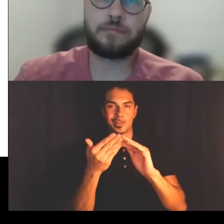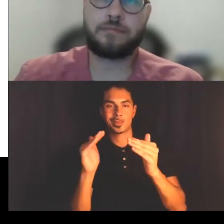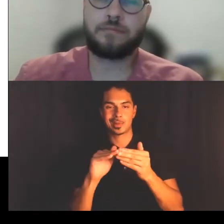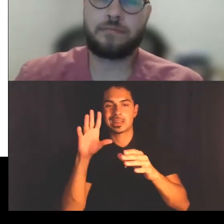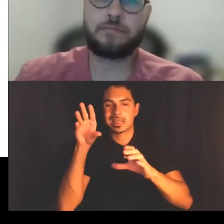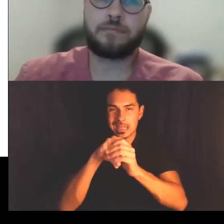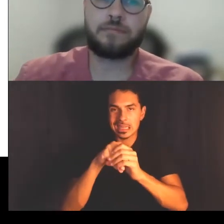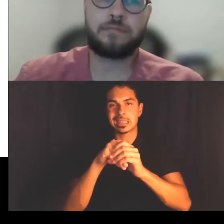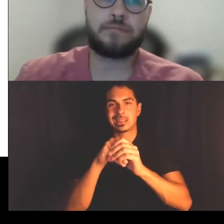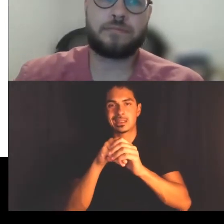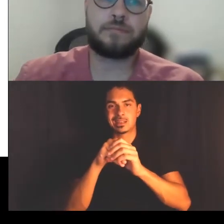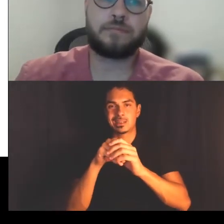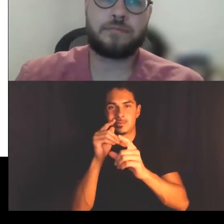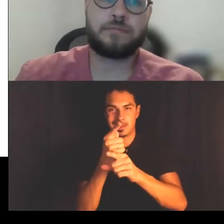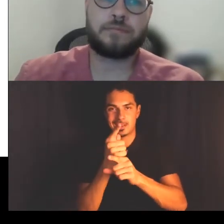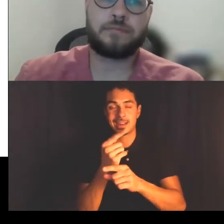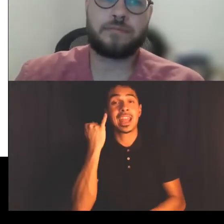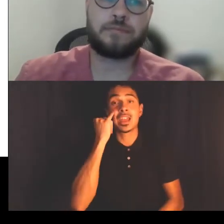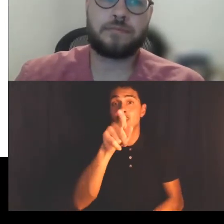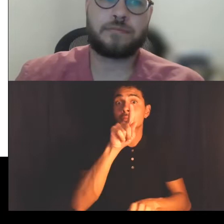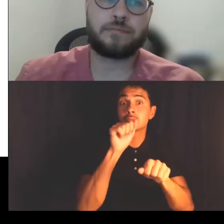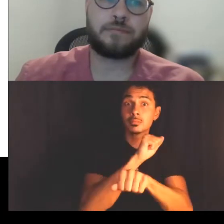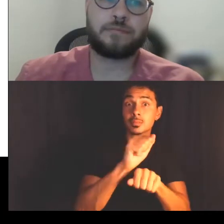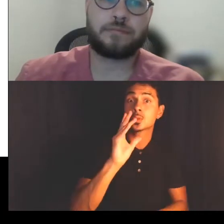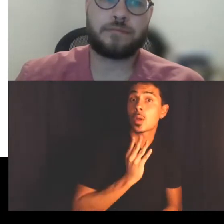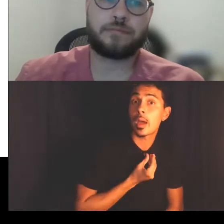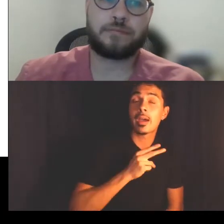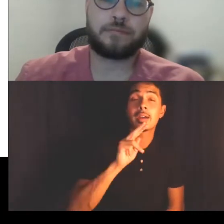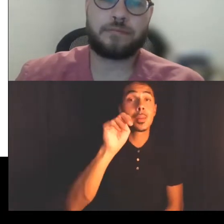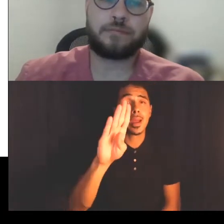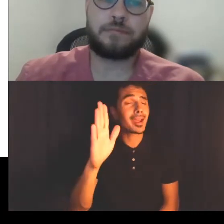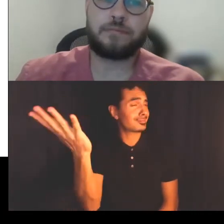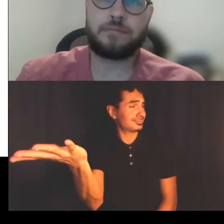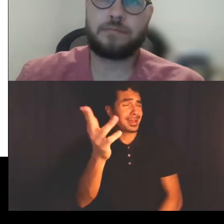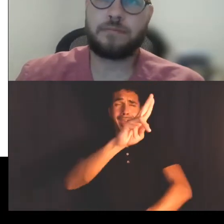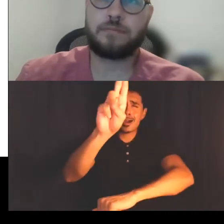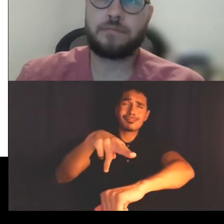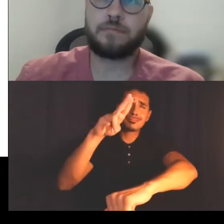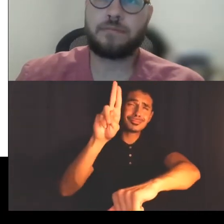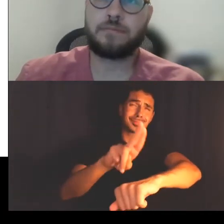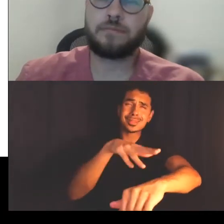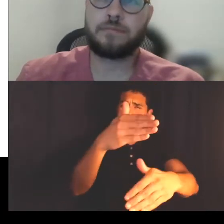like you are someone that's trans and nonbinary. Absolutely, connect, connect, connect.